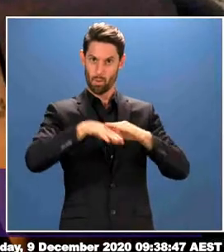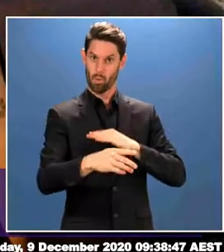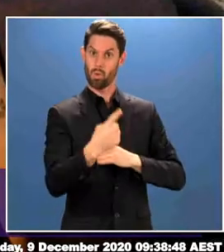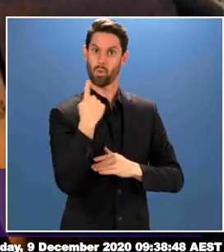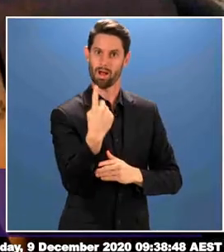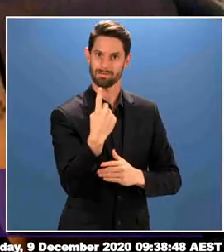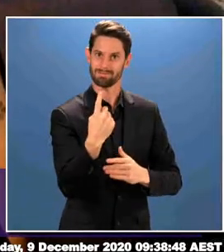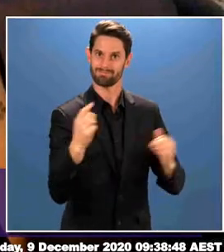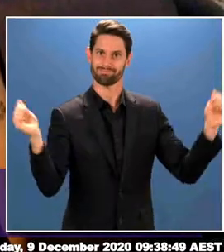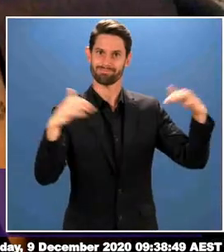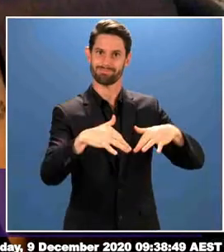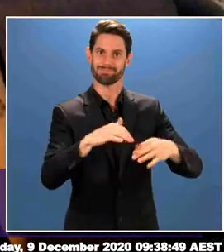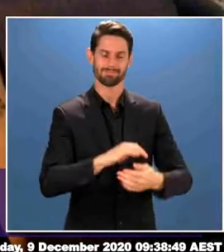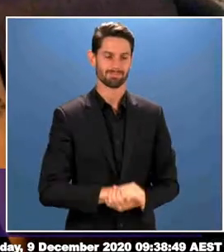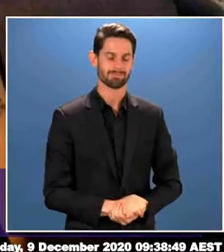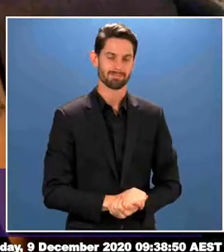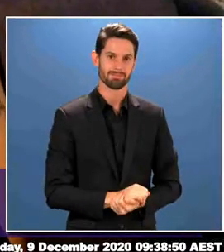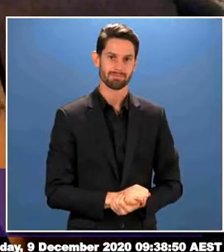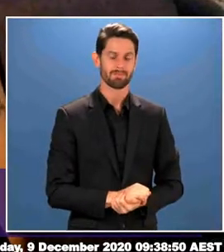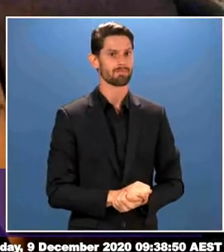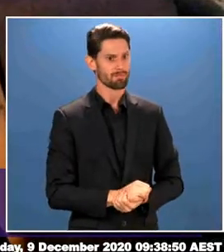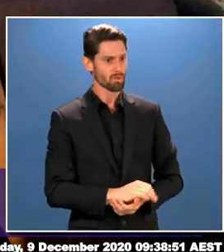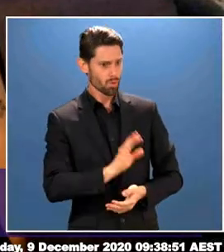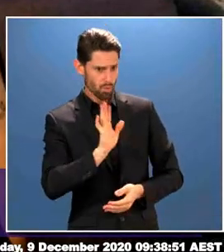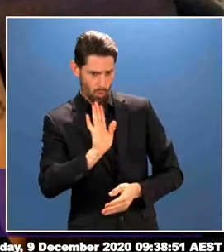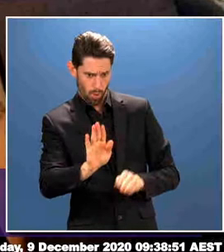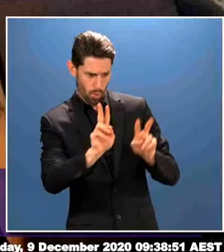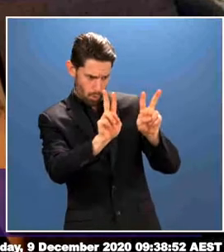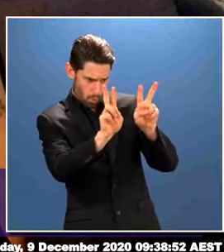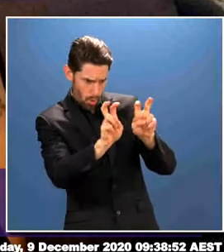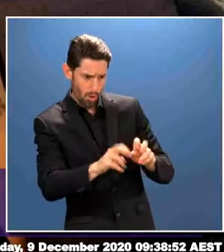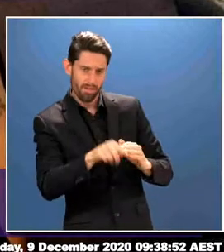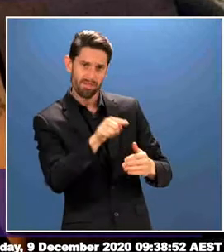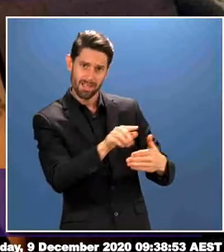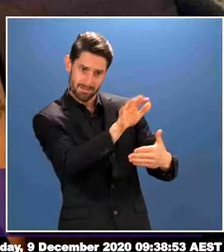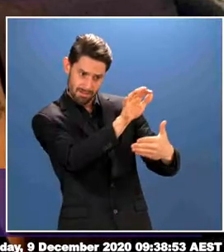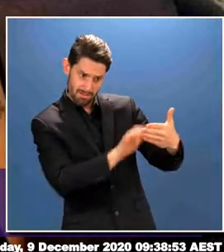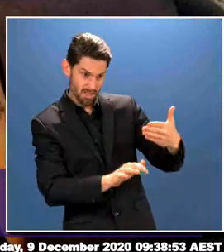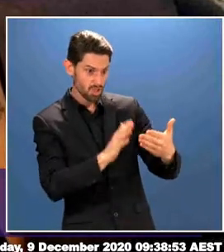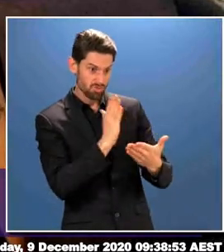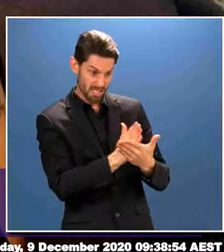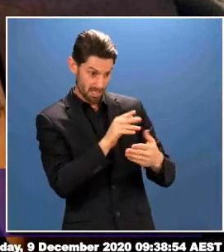So when you provide quotes and the data that arose out of the Summit, you are really giving a representation of a broad